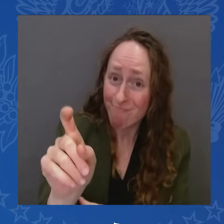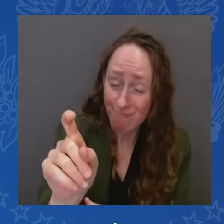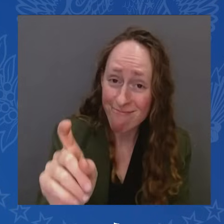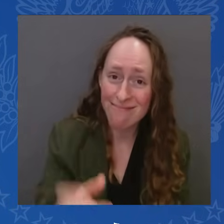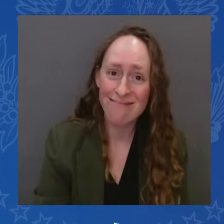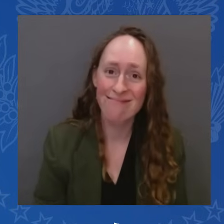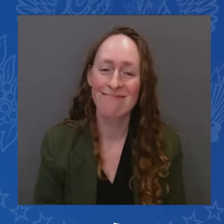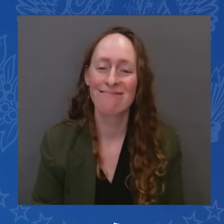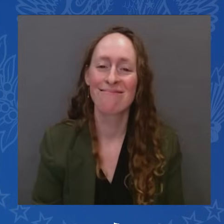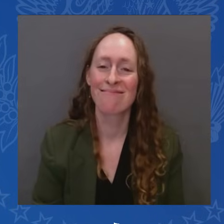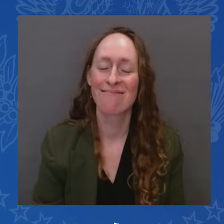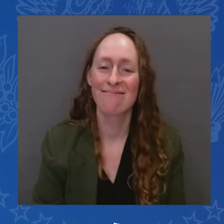President Zelenskyy: Thank you for your question.